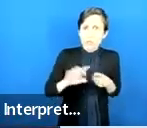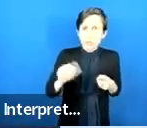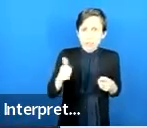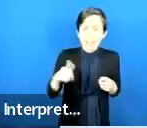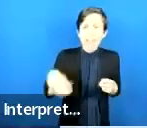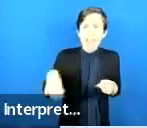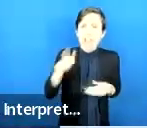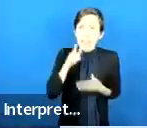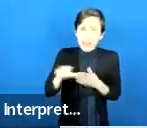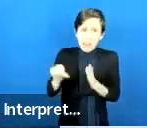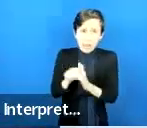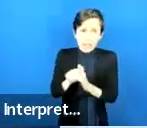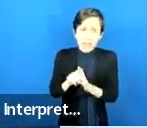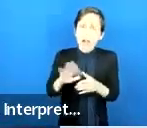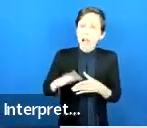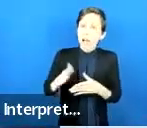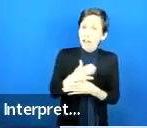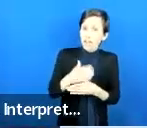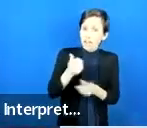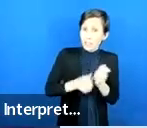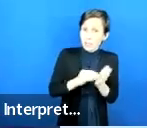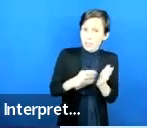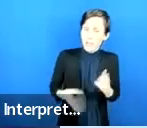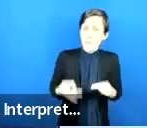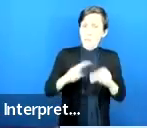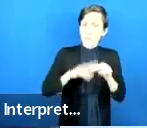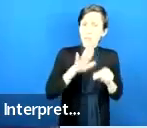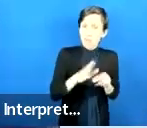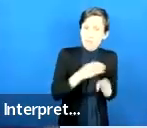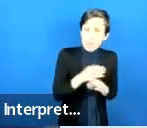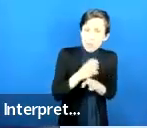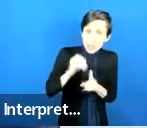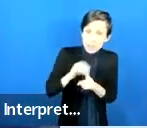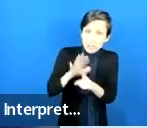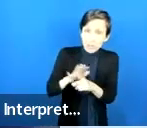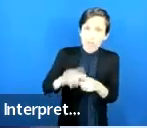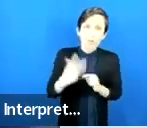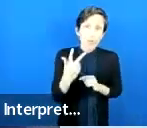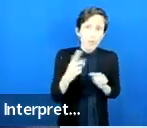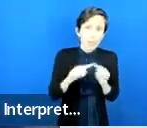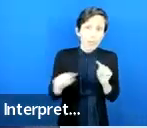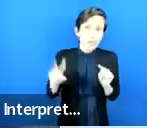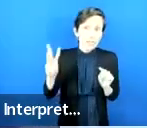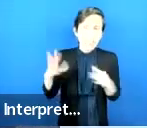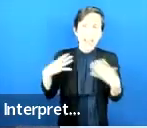On average, each student increased their career exposure. Three to six health science specialties.